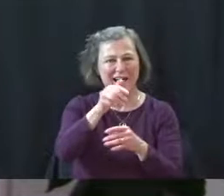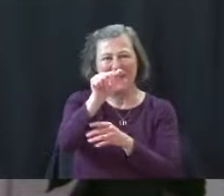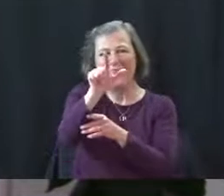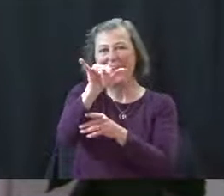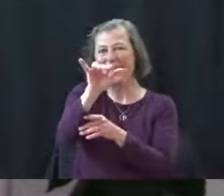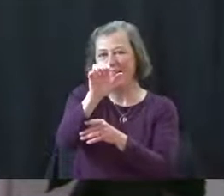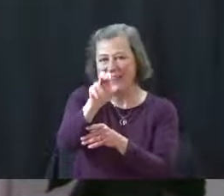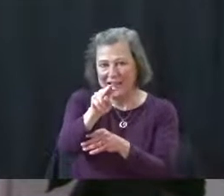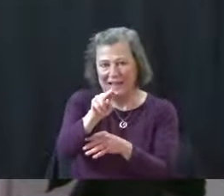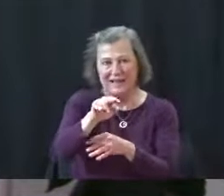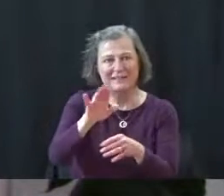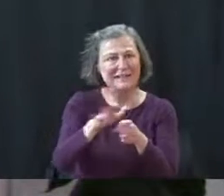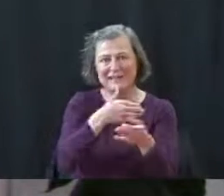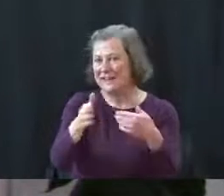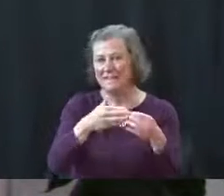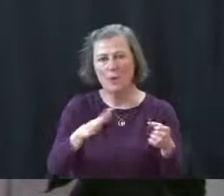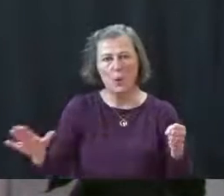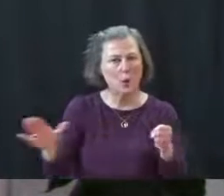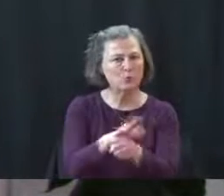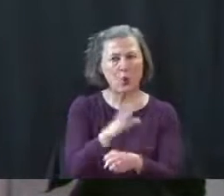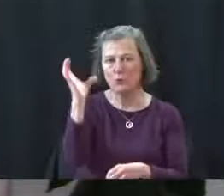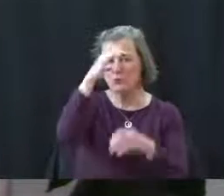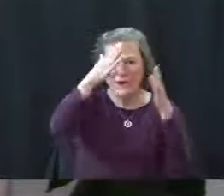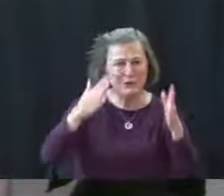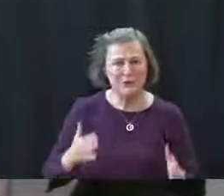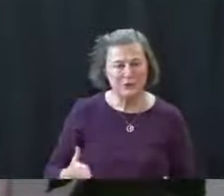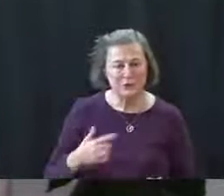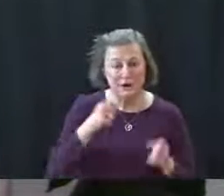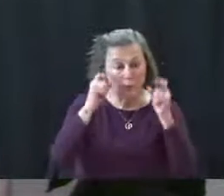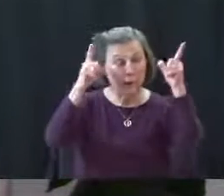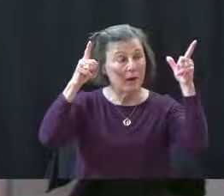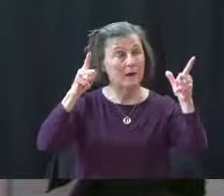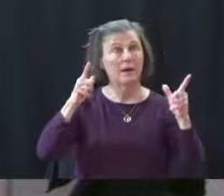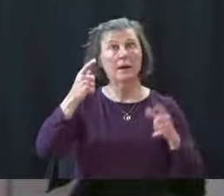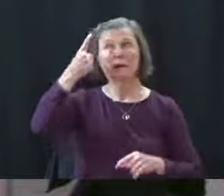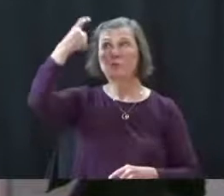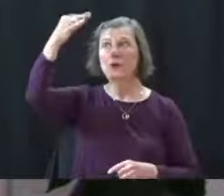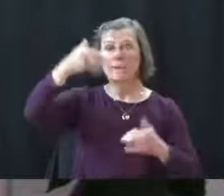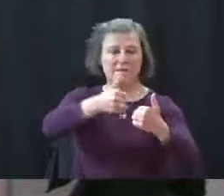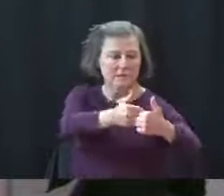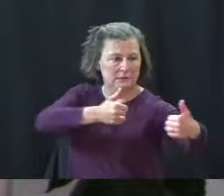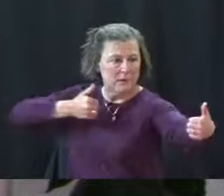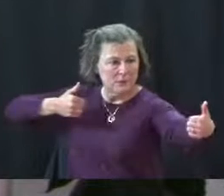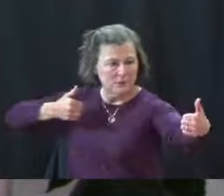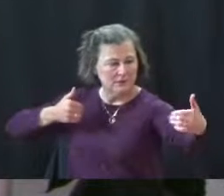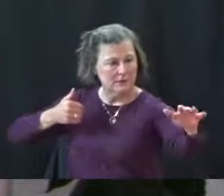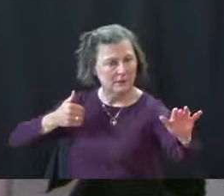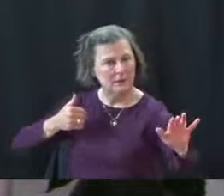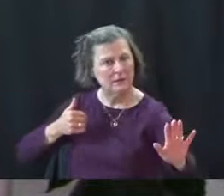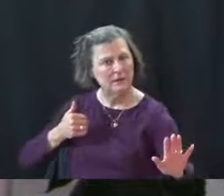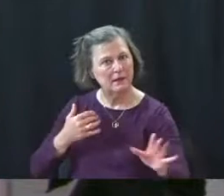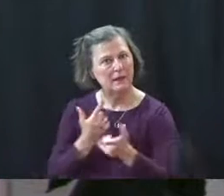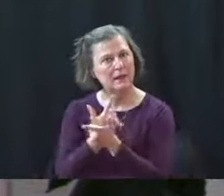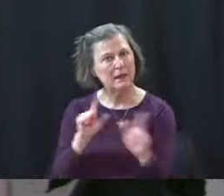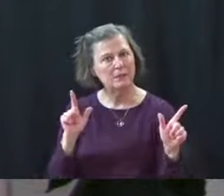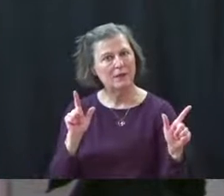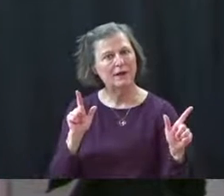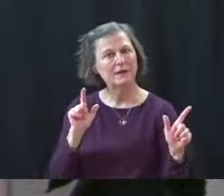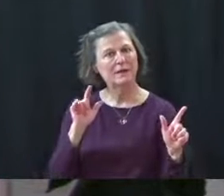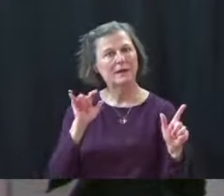“It was like waking from a dream of separateness, the sense of liberation from an illusory difference